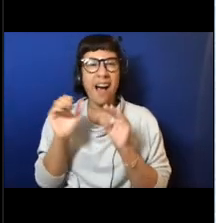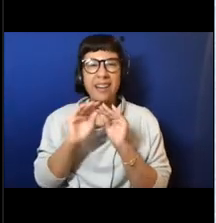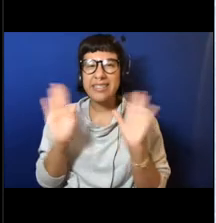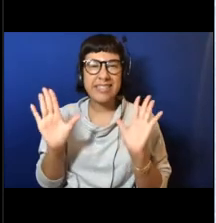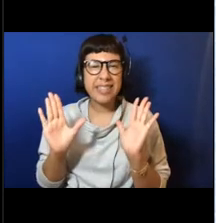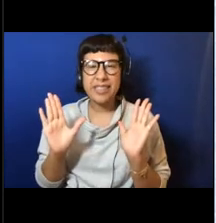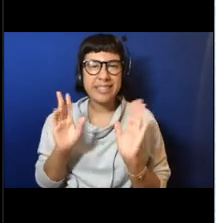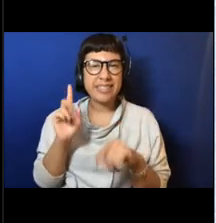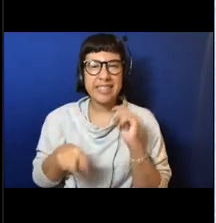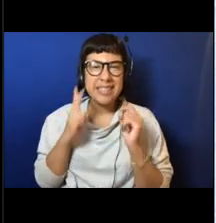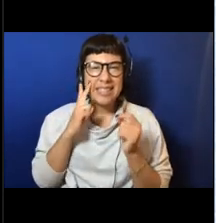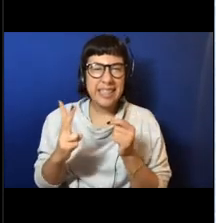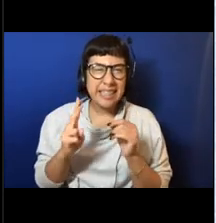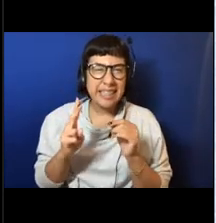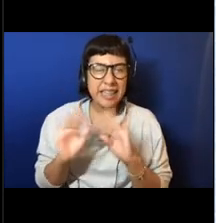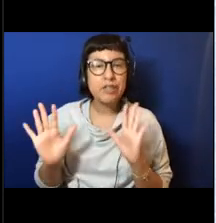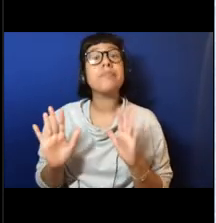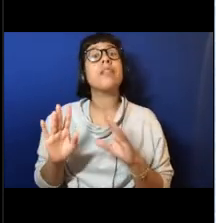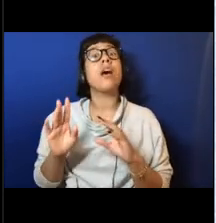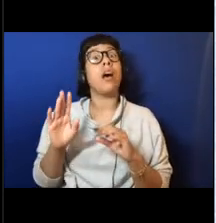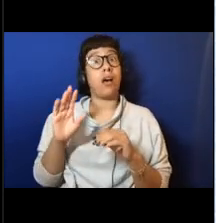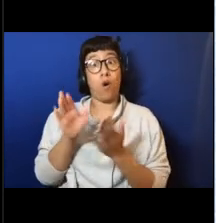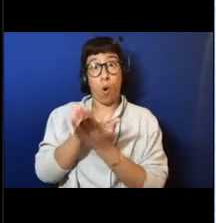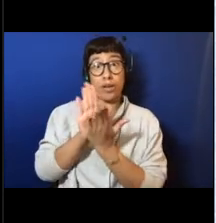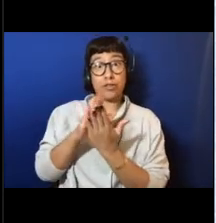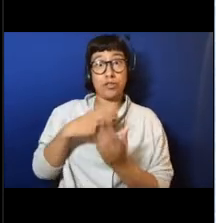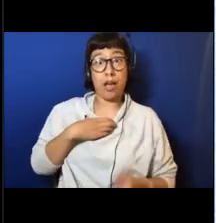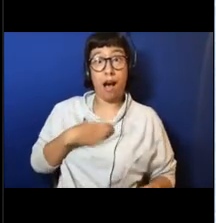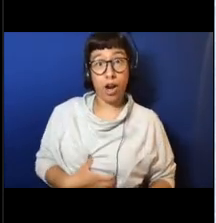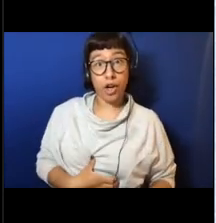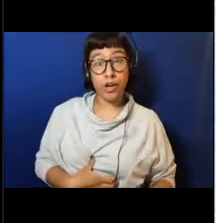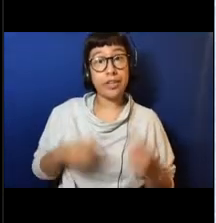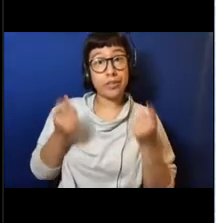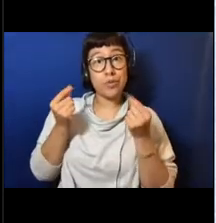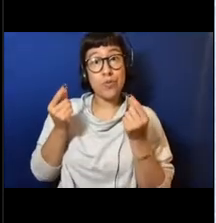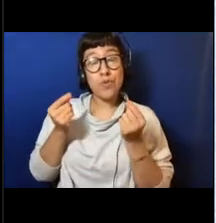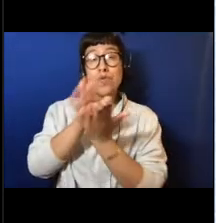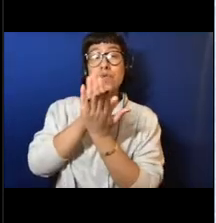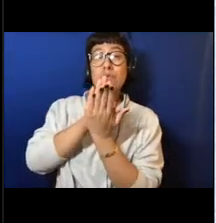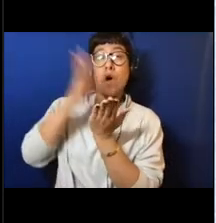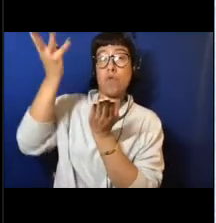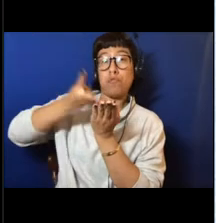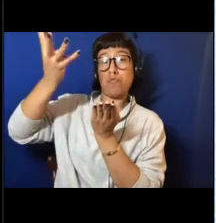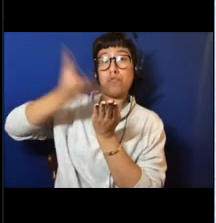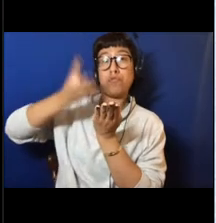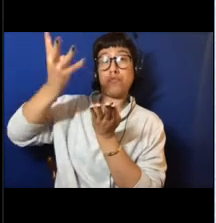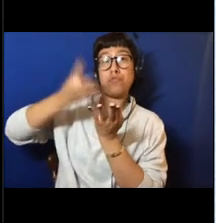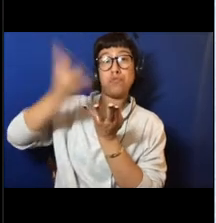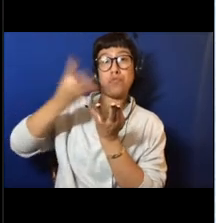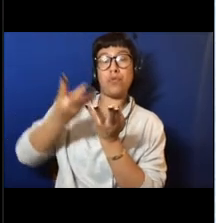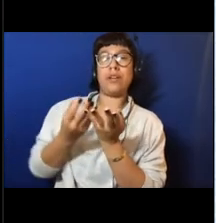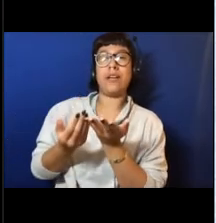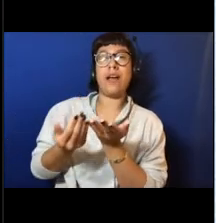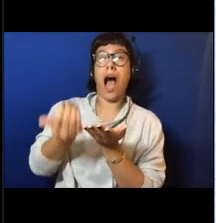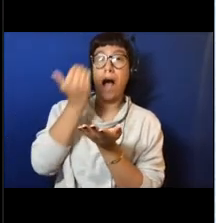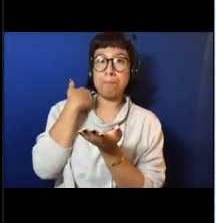And what oysters do is when they're hungry, they basically filter in the pump in water, their surrounding water, and they filter.